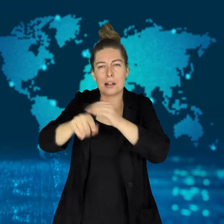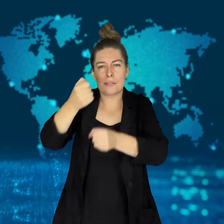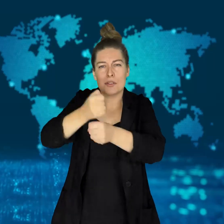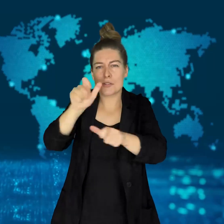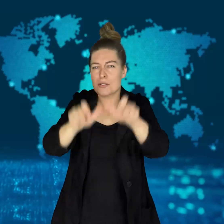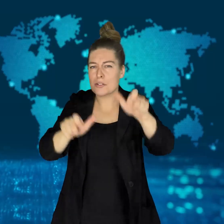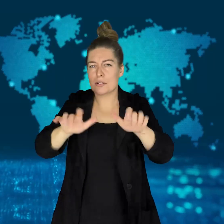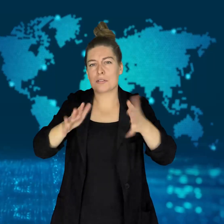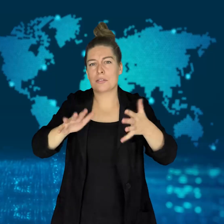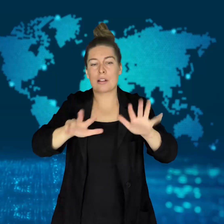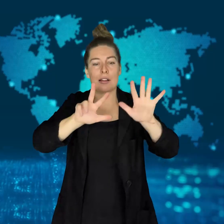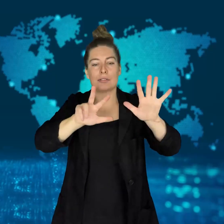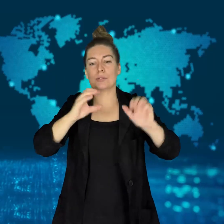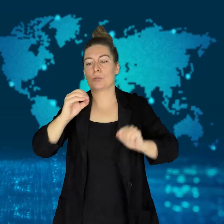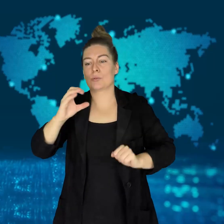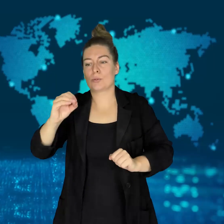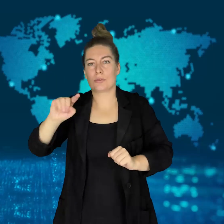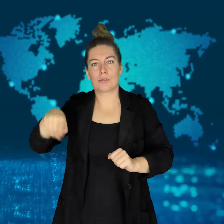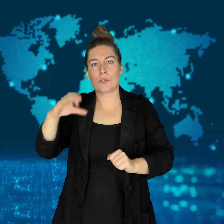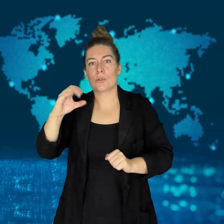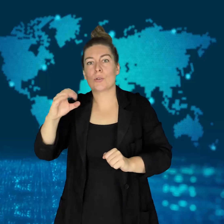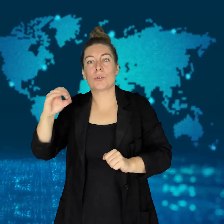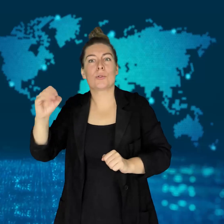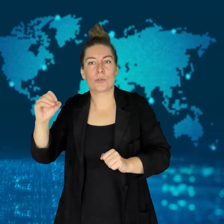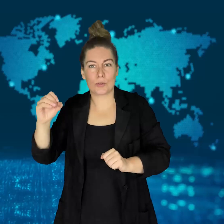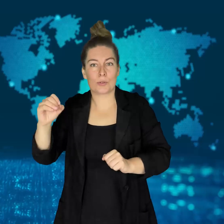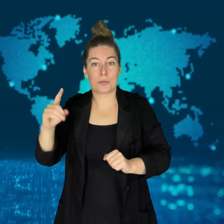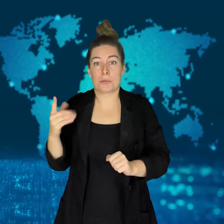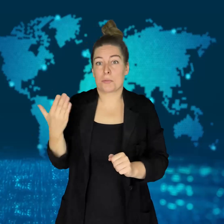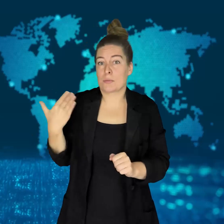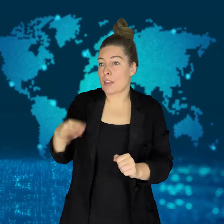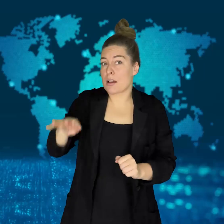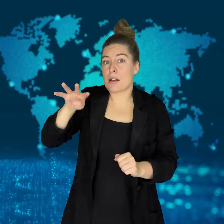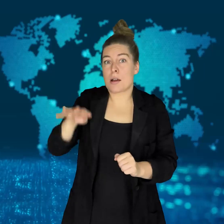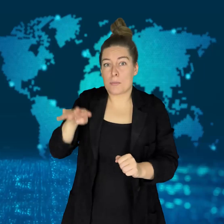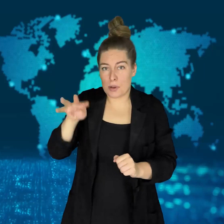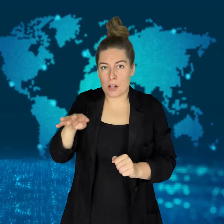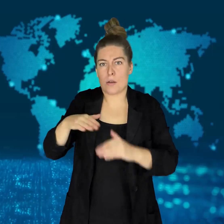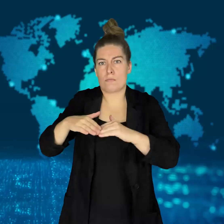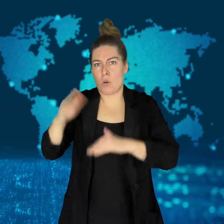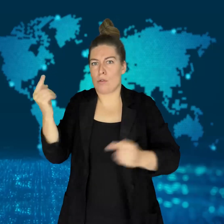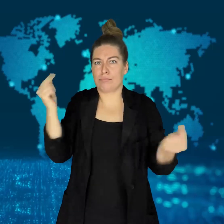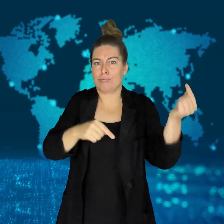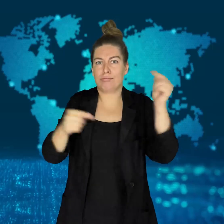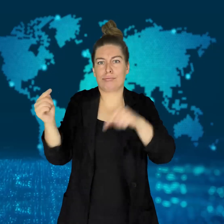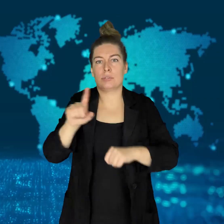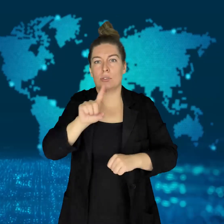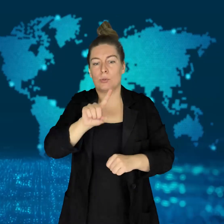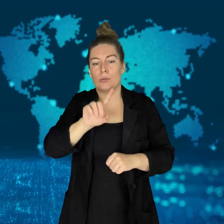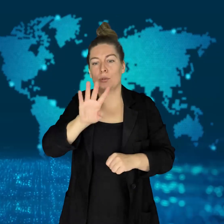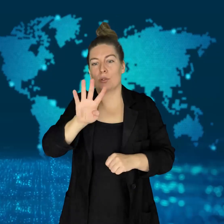There are 800,000 migrant workers across Ireland.